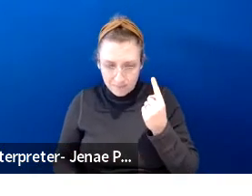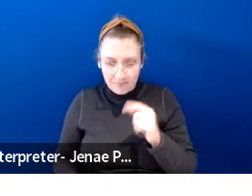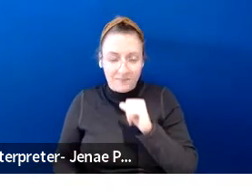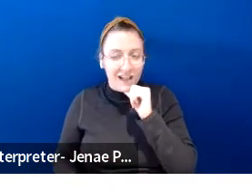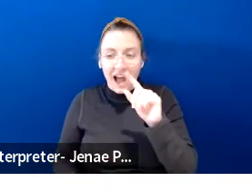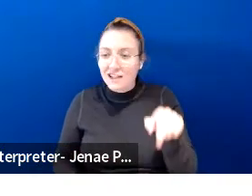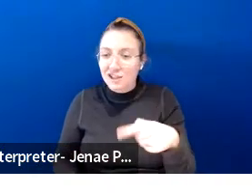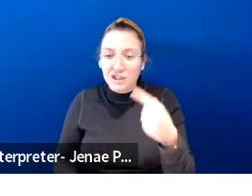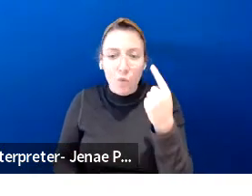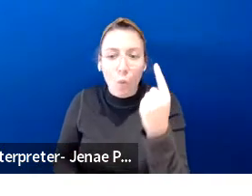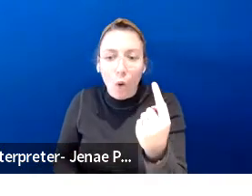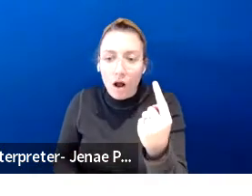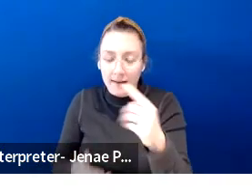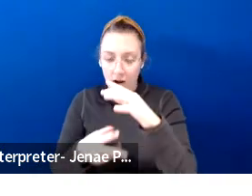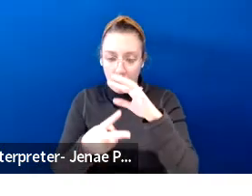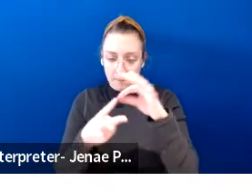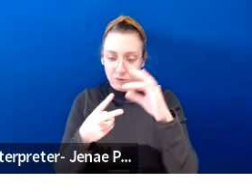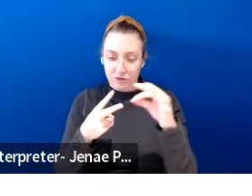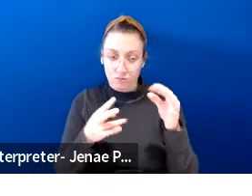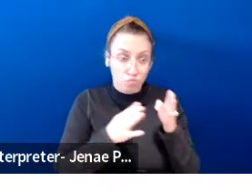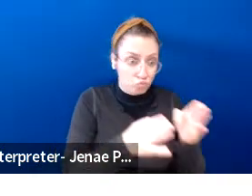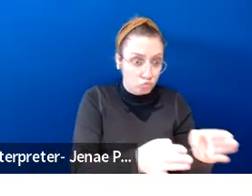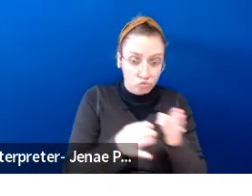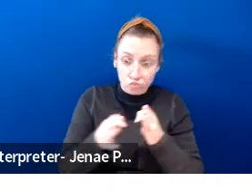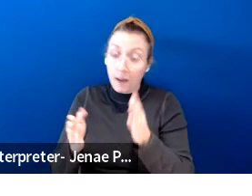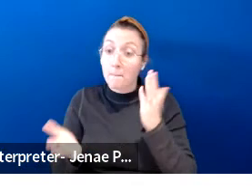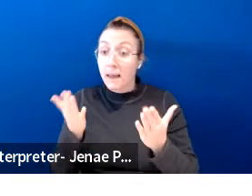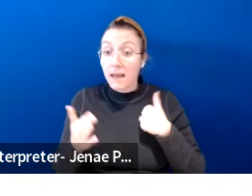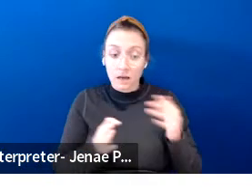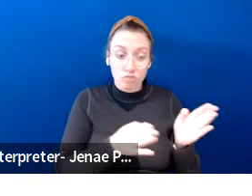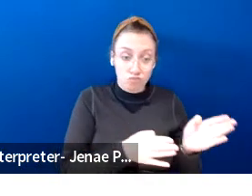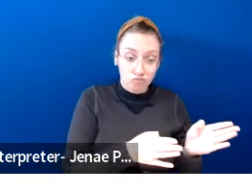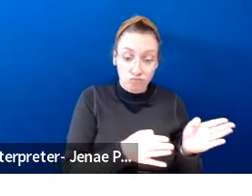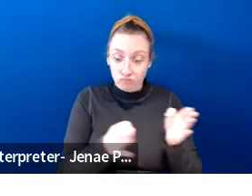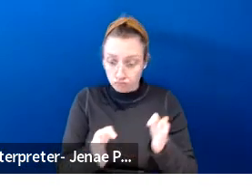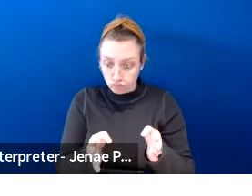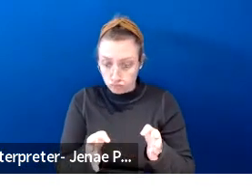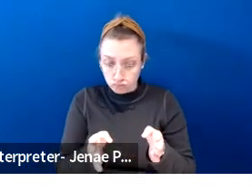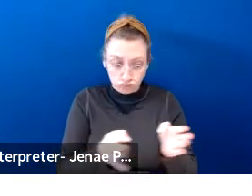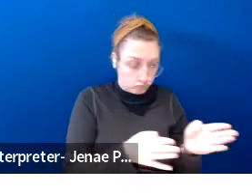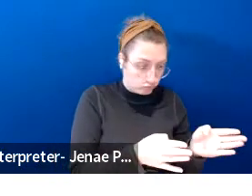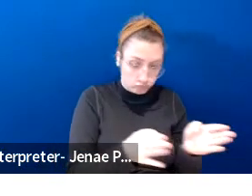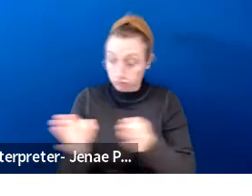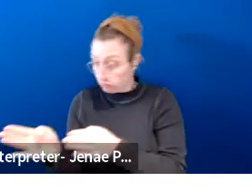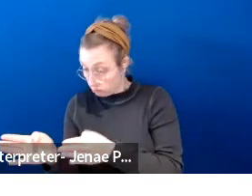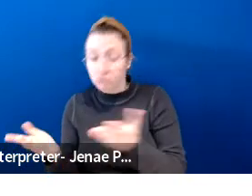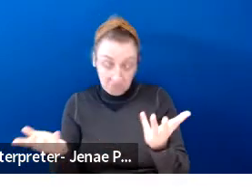to goals and you might have to step in, you might have to adjust. And that's something that we want to stress